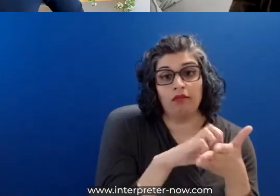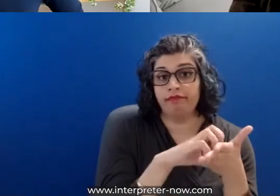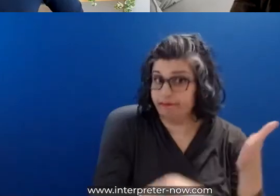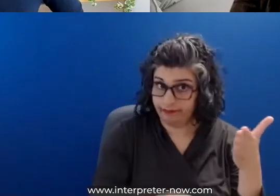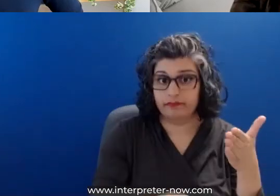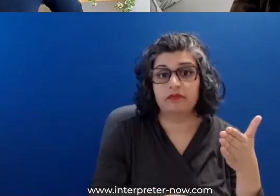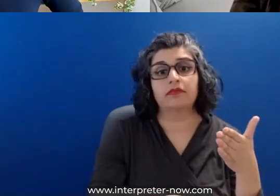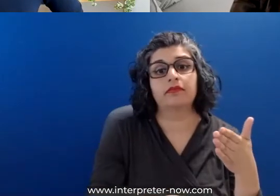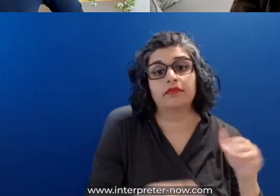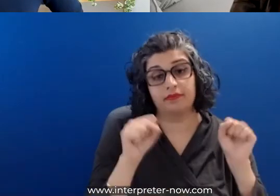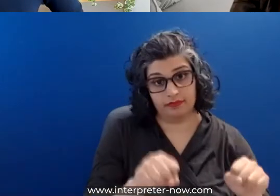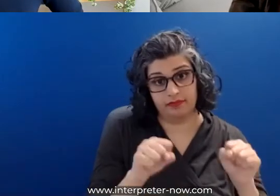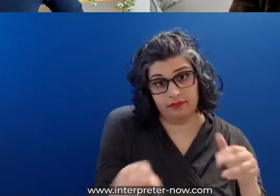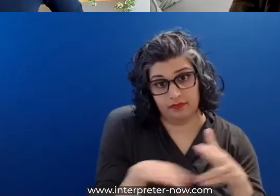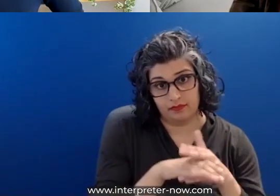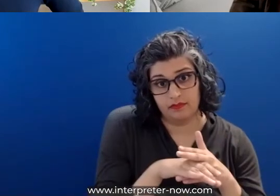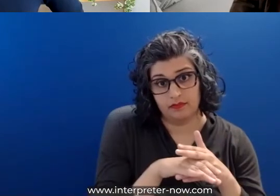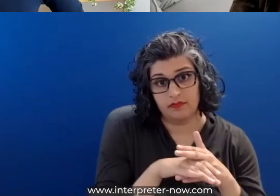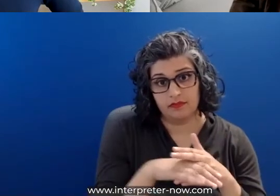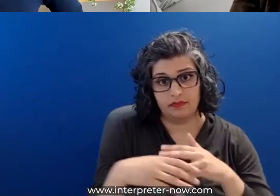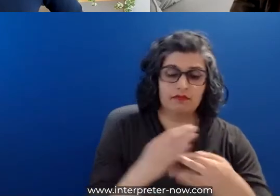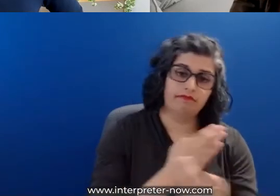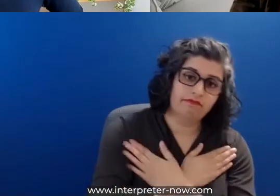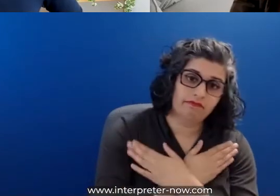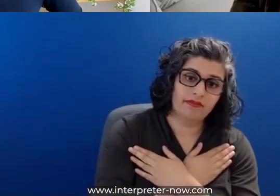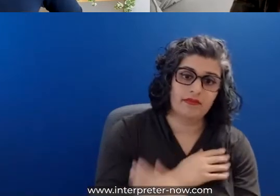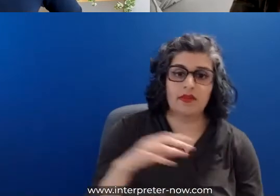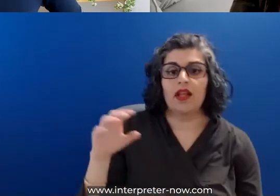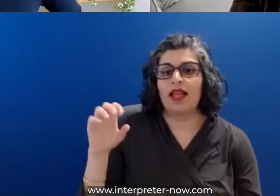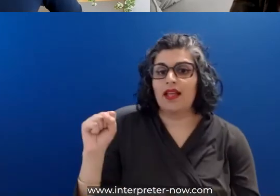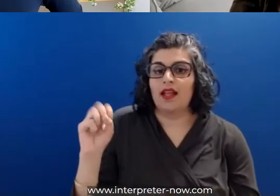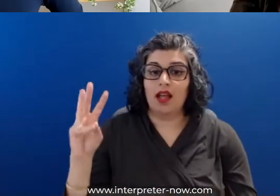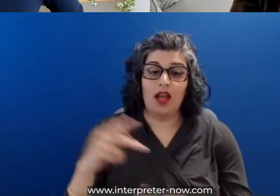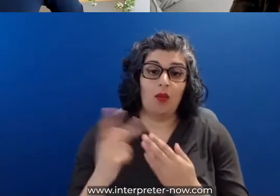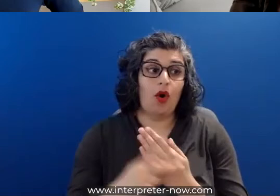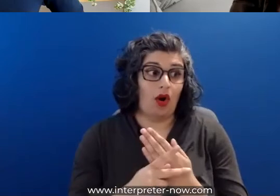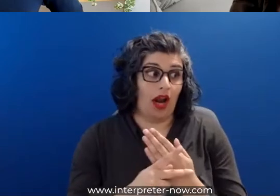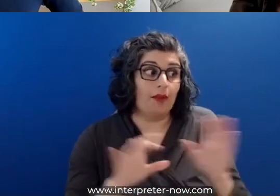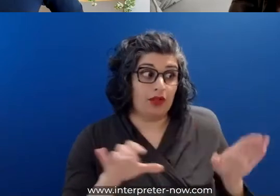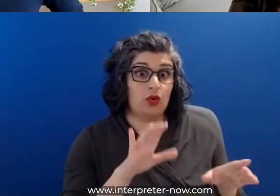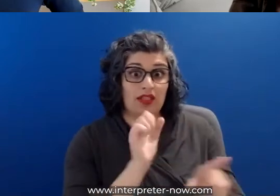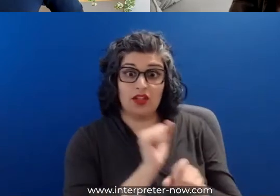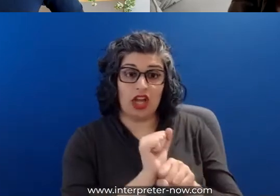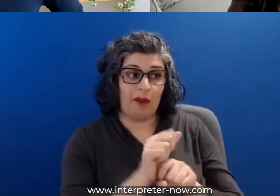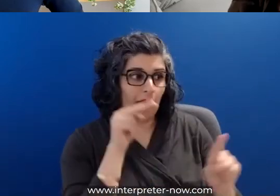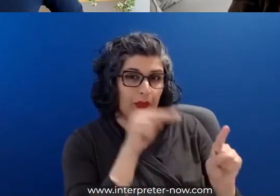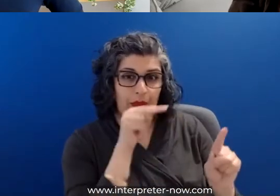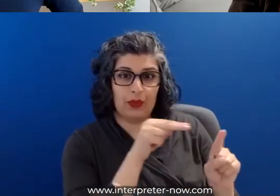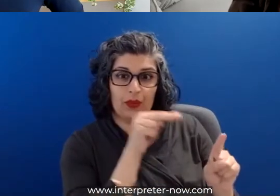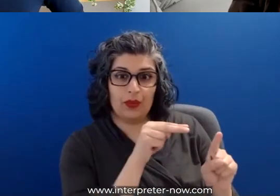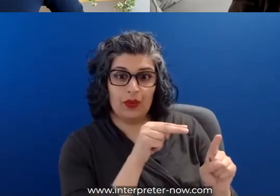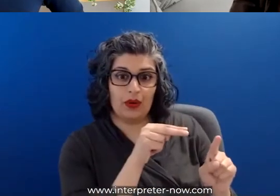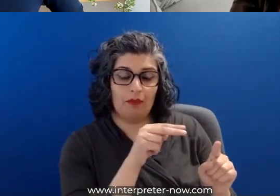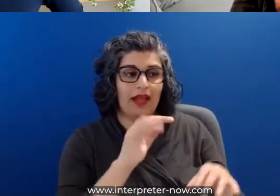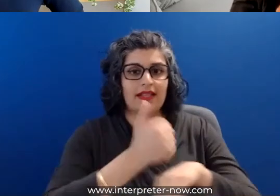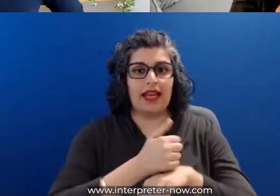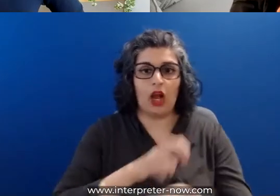the possibility of rest, then the software programme is doing its job by creating routes,